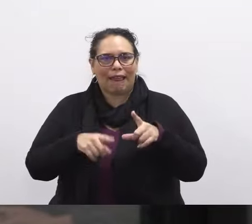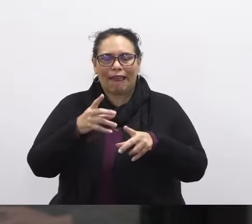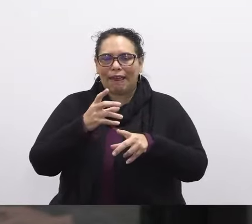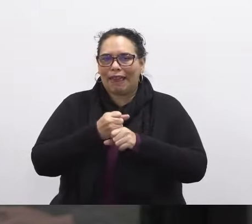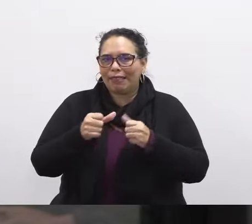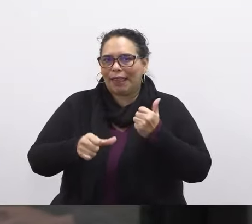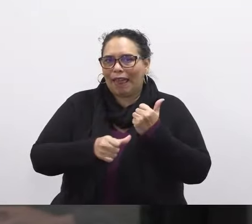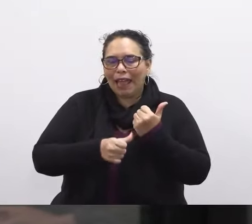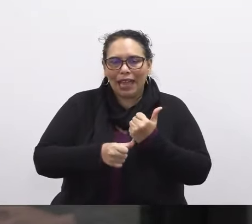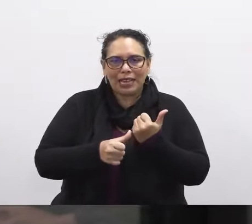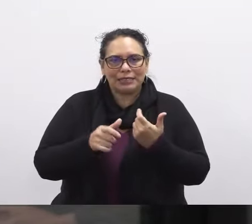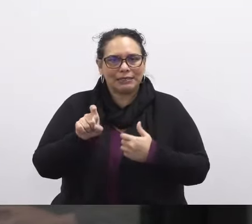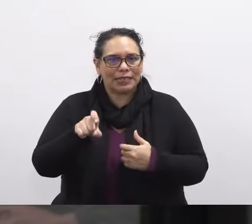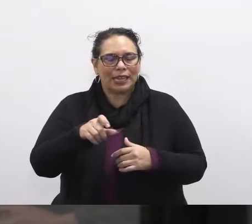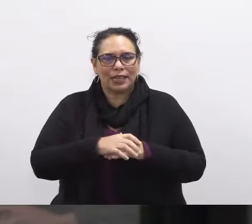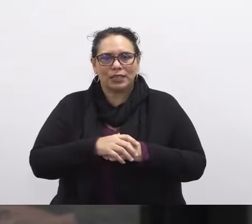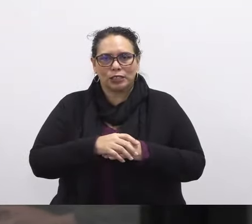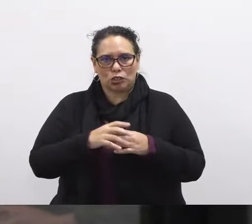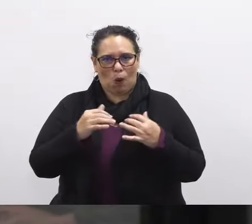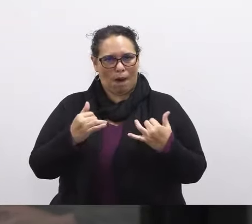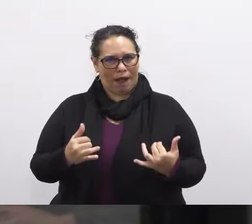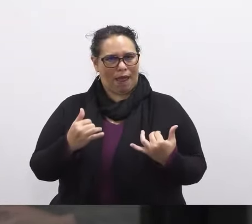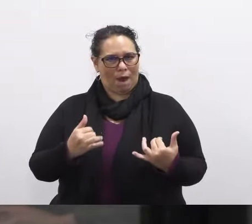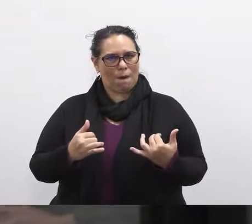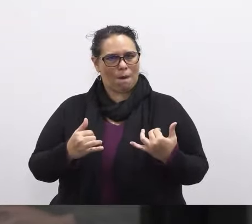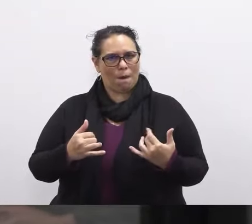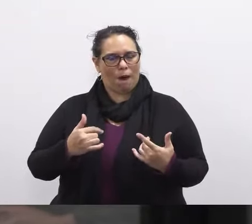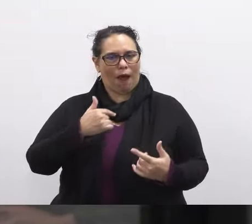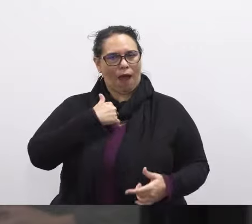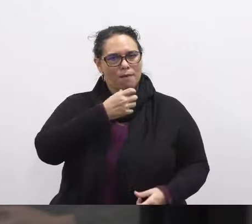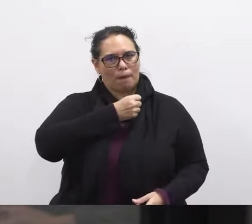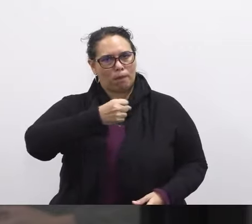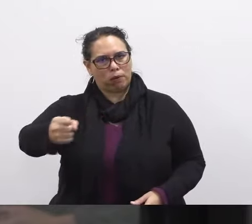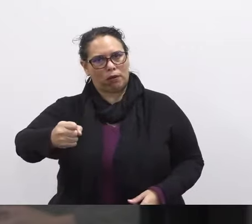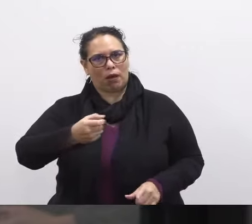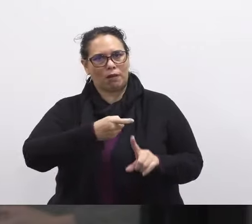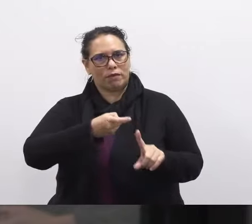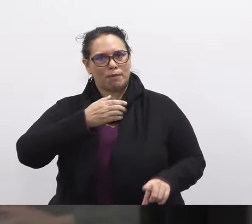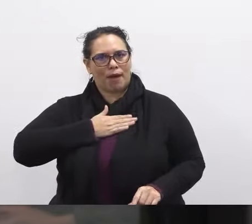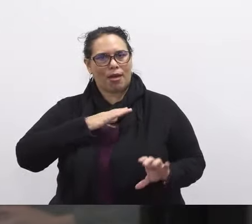so now there have been days when I've been pulled outta my class,